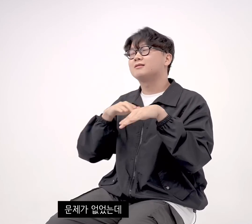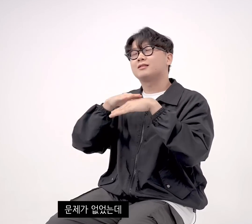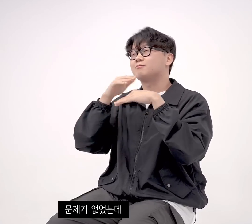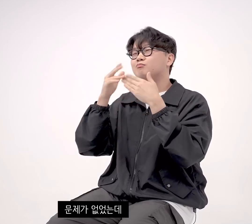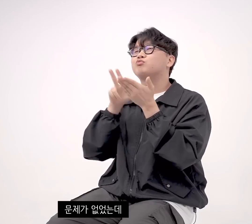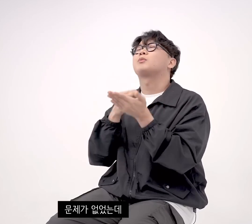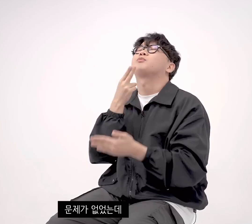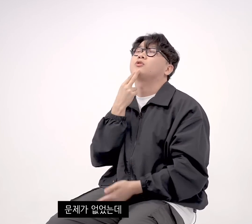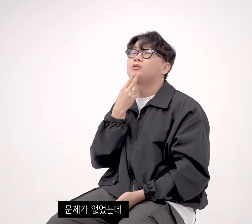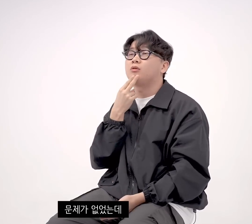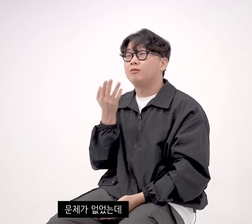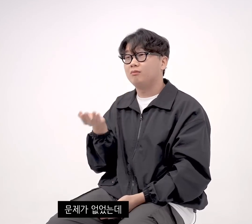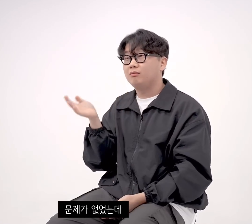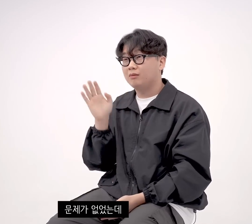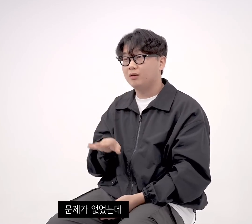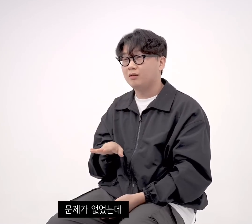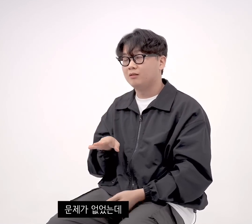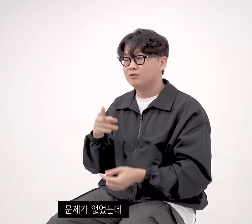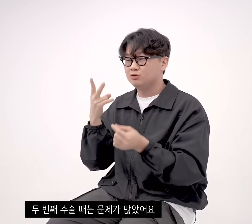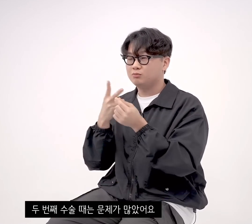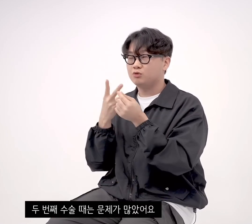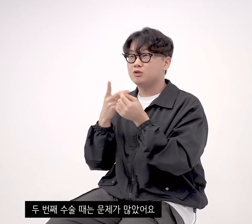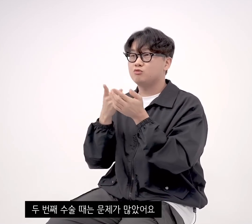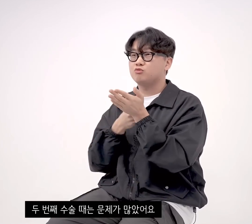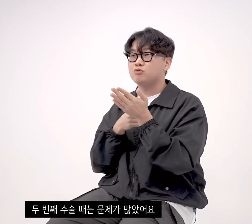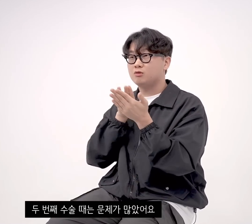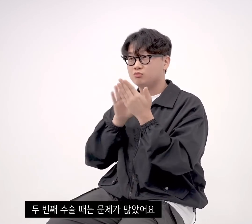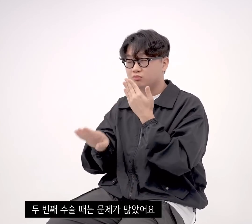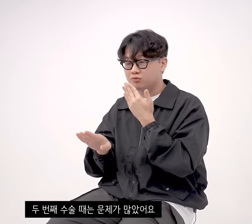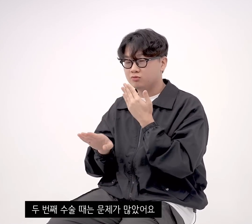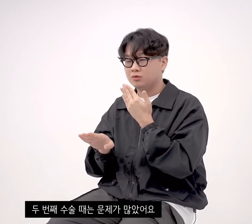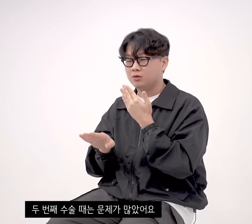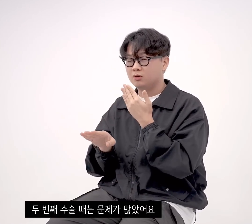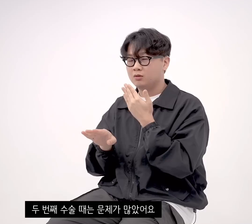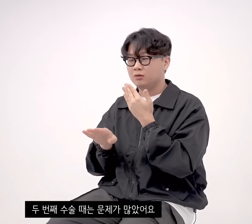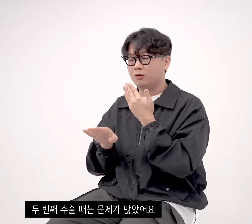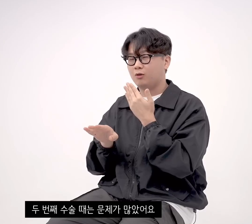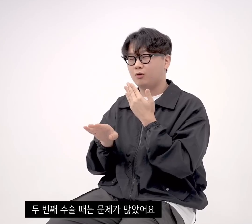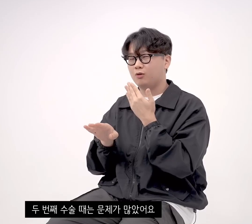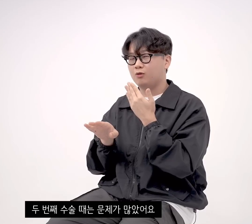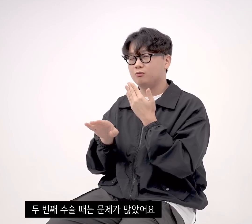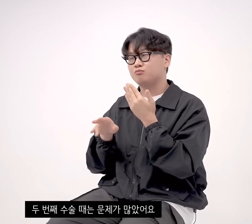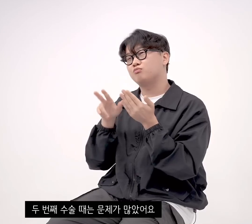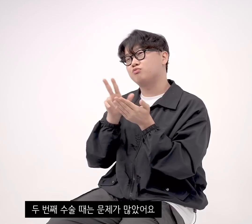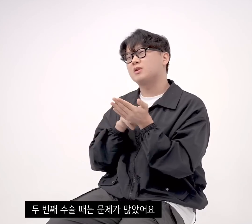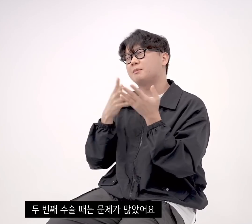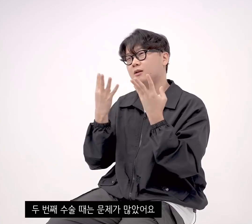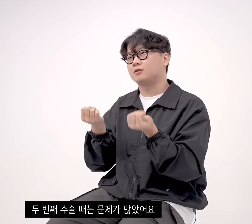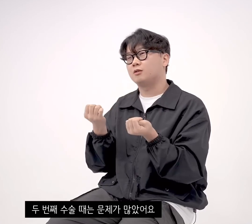there was no problem. There were a lot of problems during the second surgery.